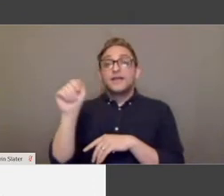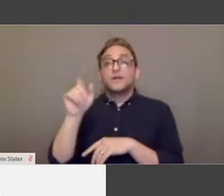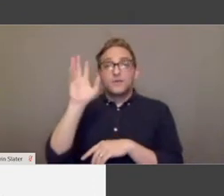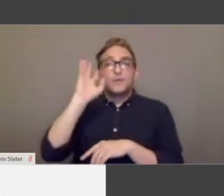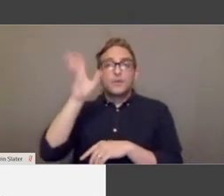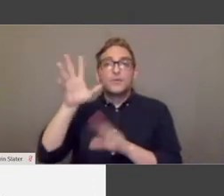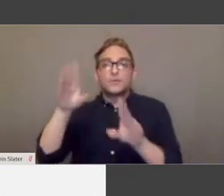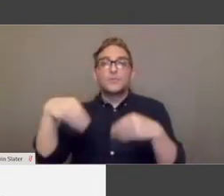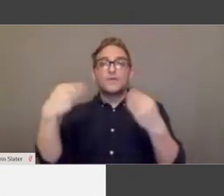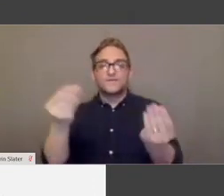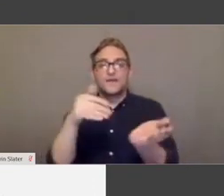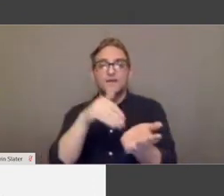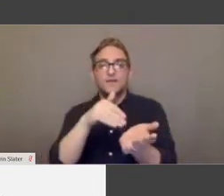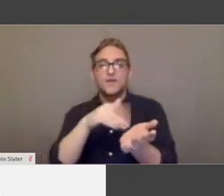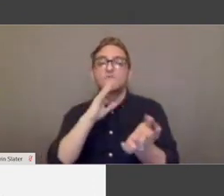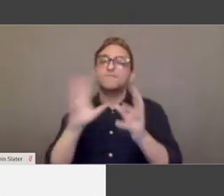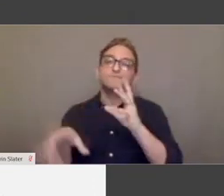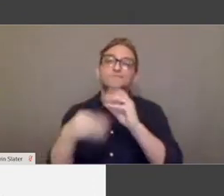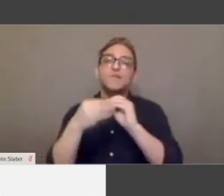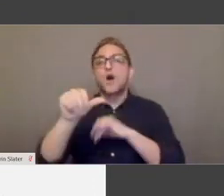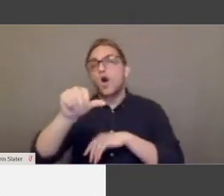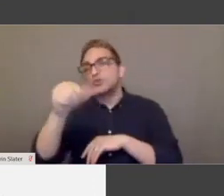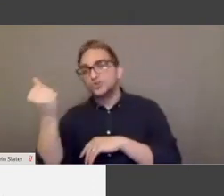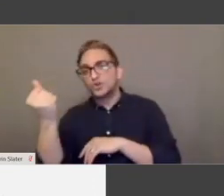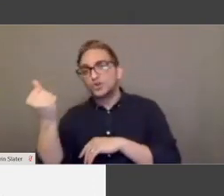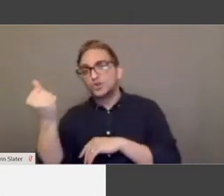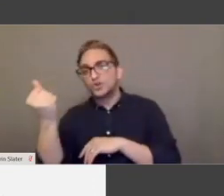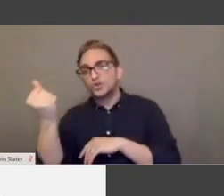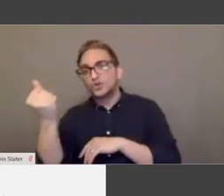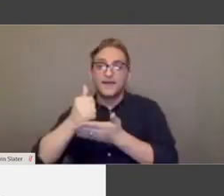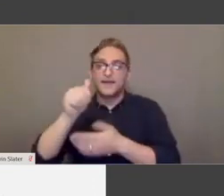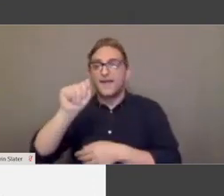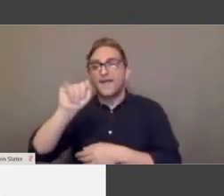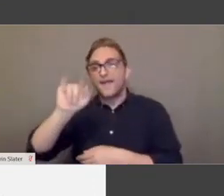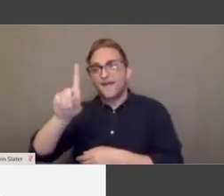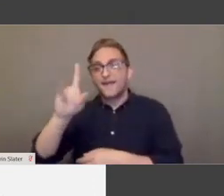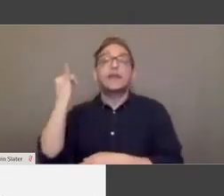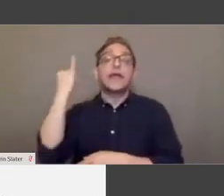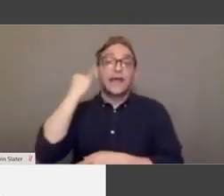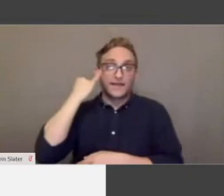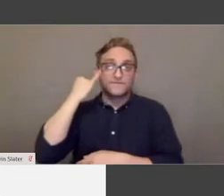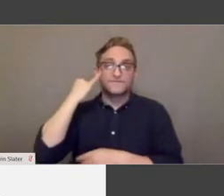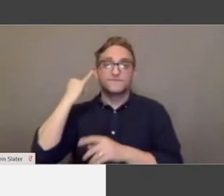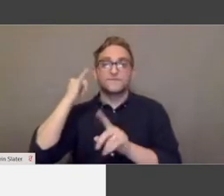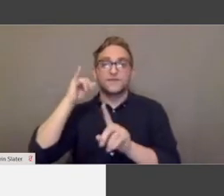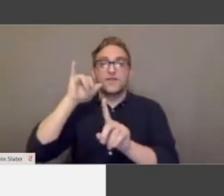to offer an alternative auxiliary aid if those will provide the individual with effective